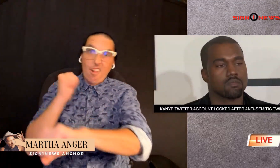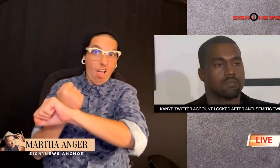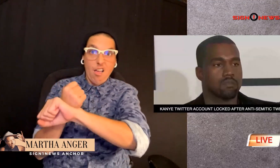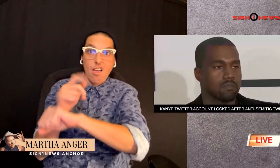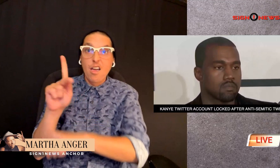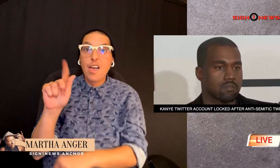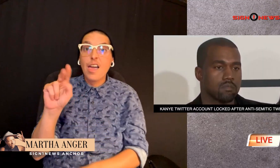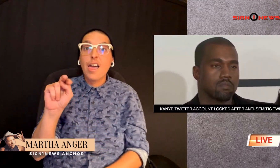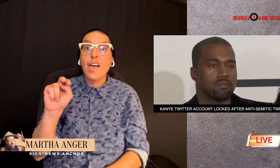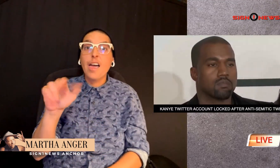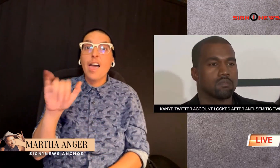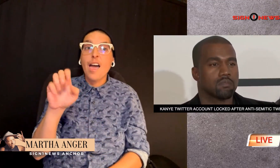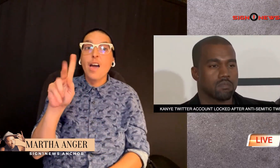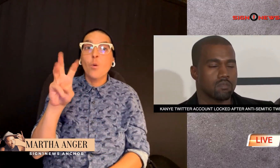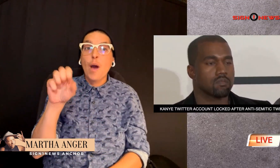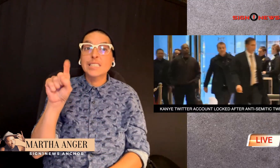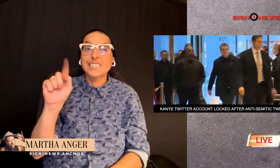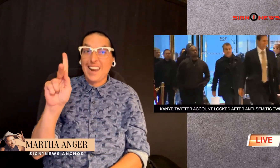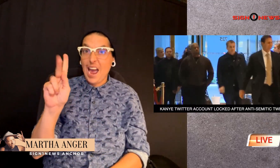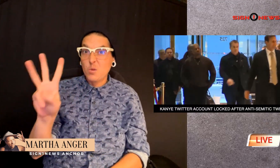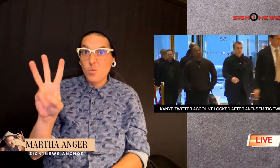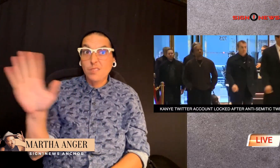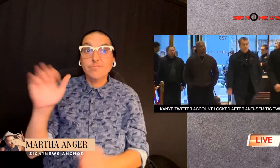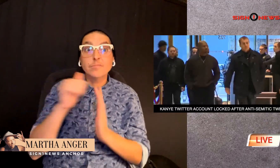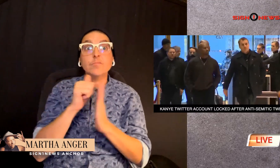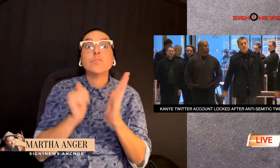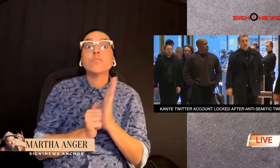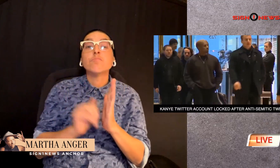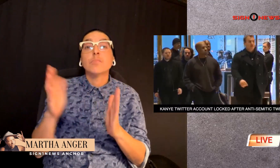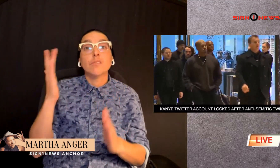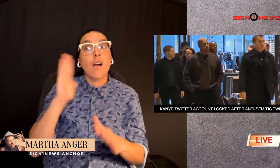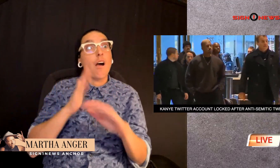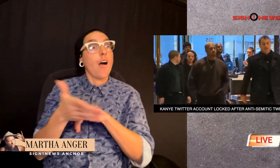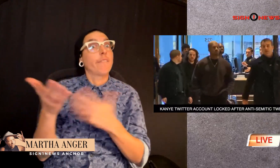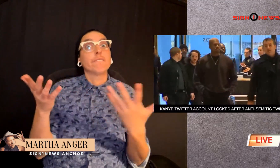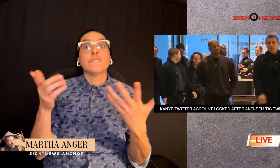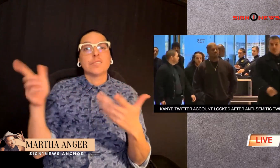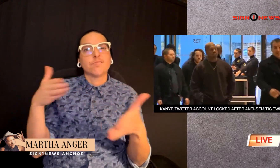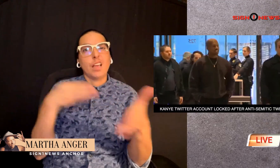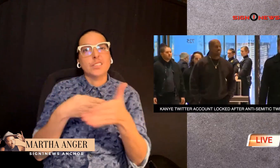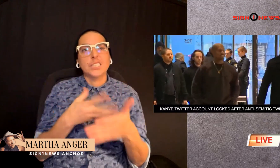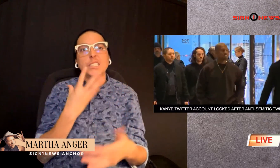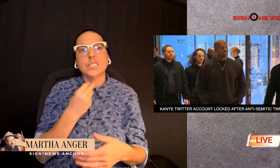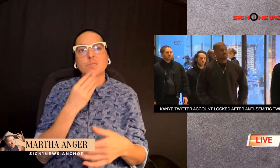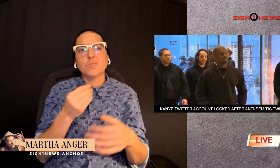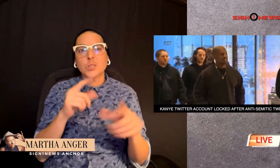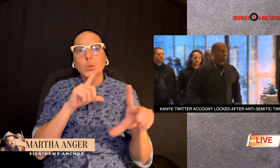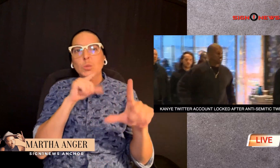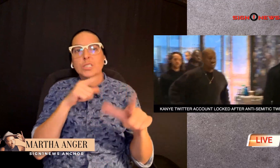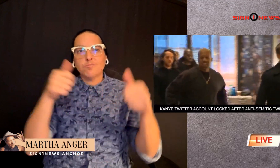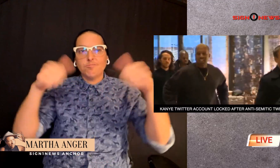Twitter has locked Kanye West's account for an anti-semitic tweet posted by the rapper on Saturday.